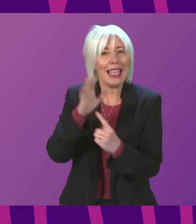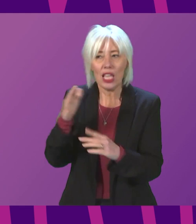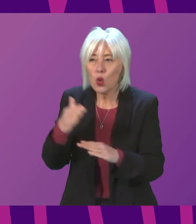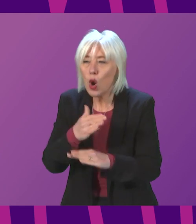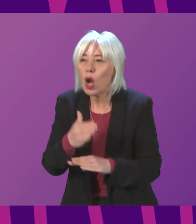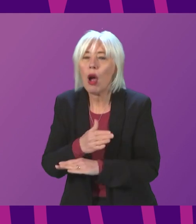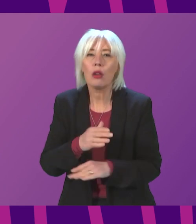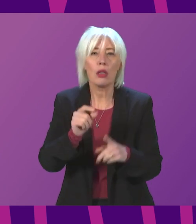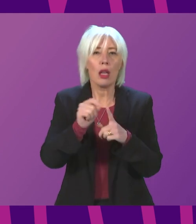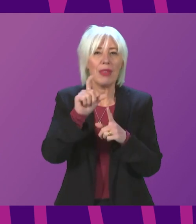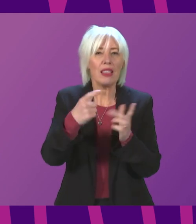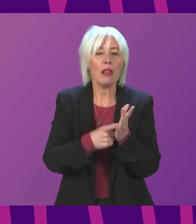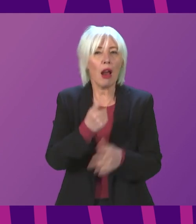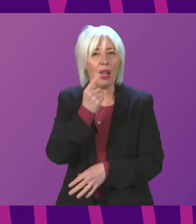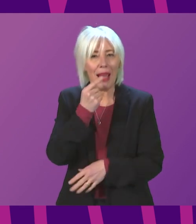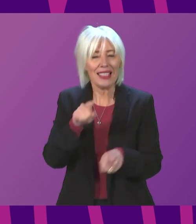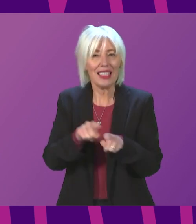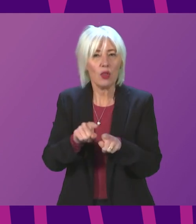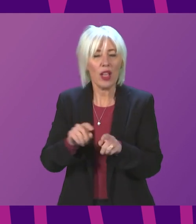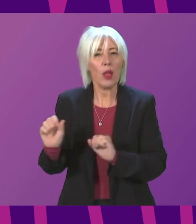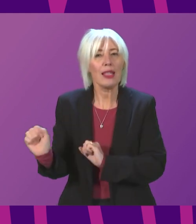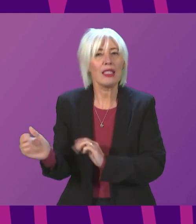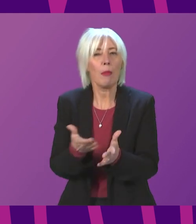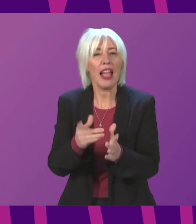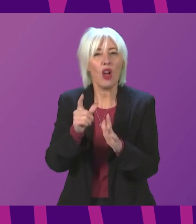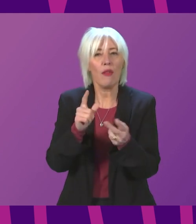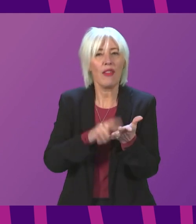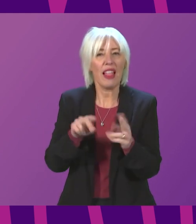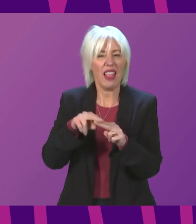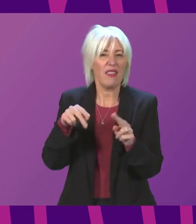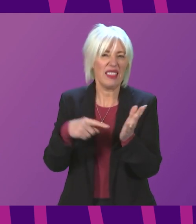capacity and supply of lateral flow device tests. Across Scotland, key workers in our